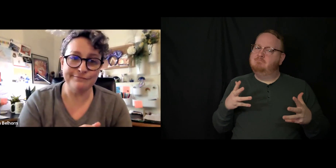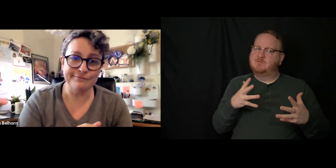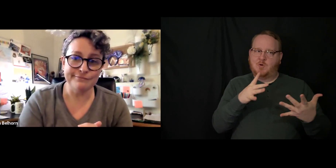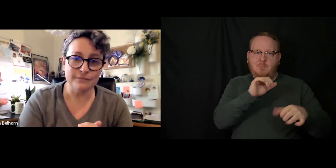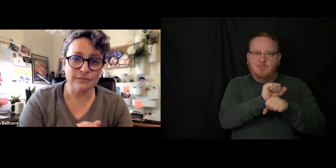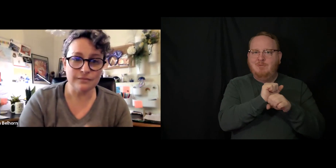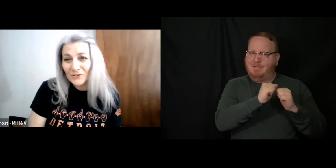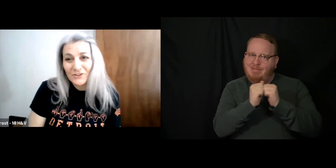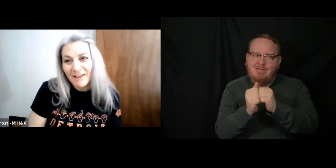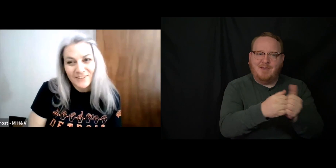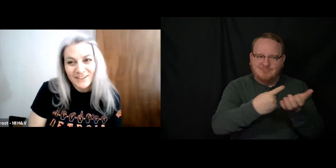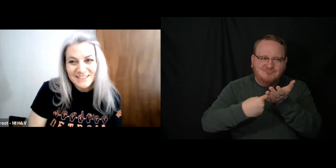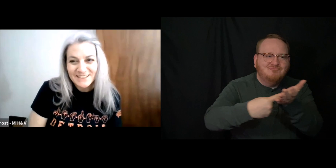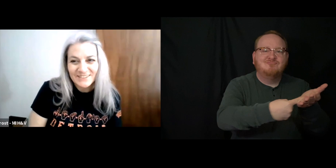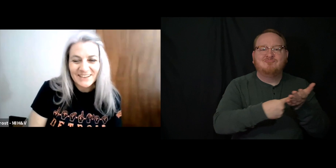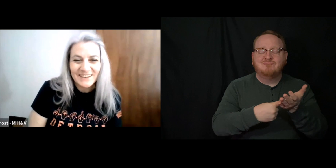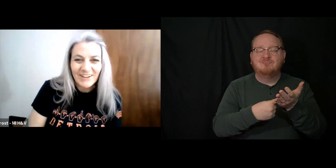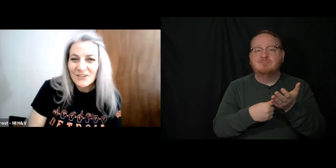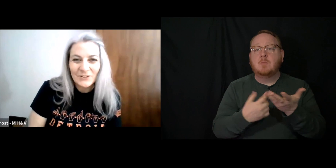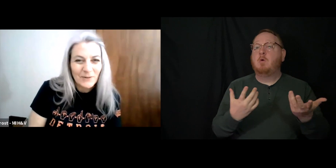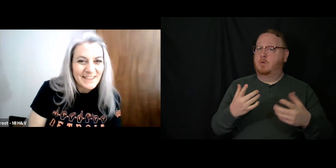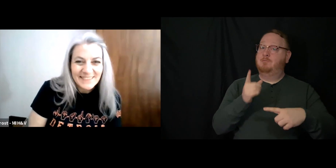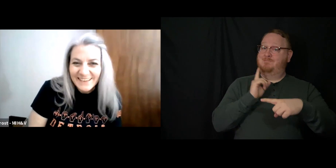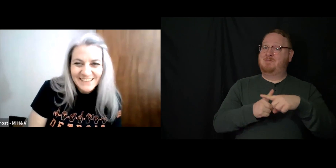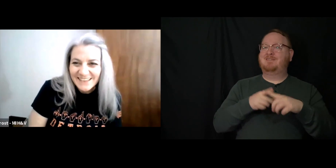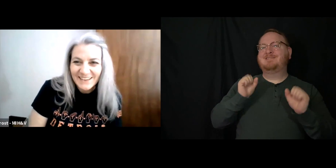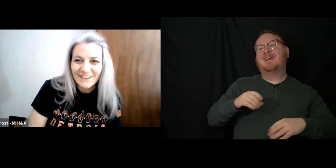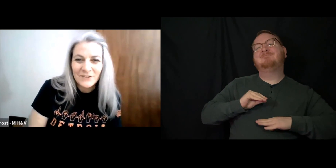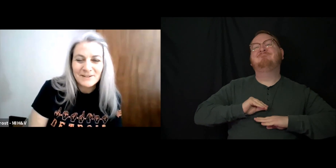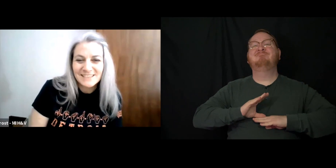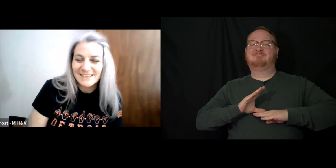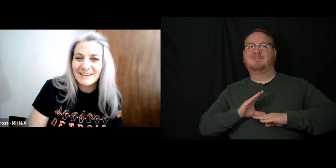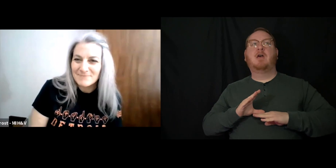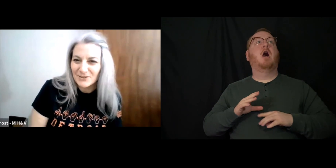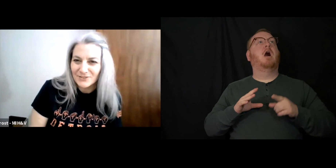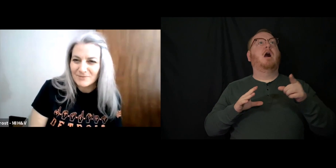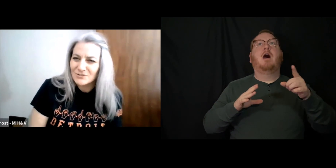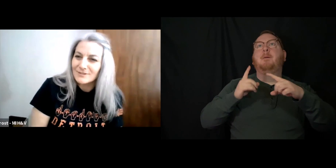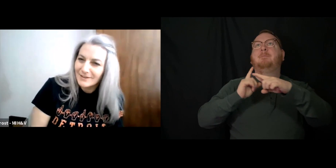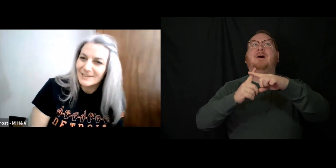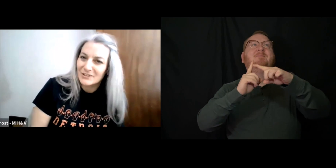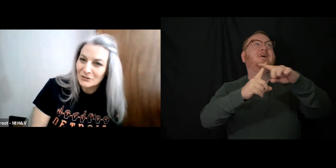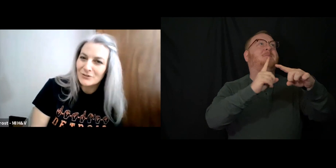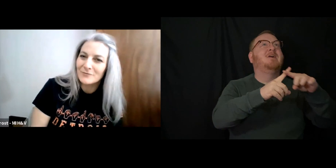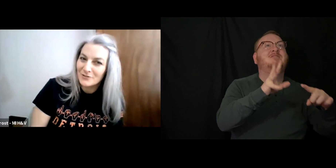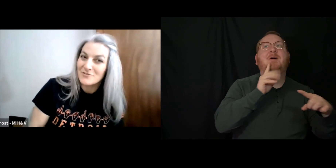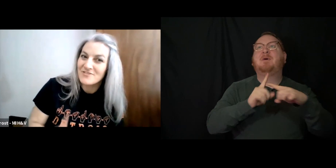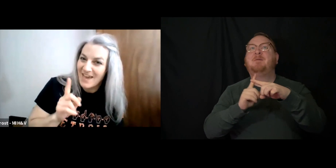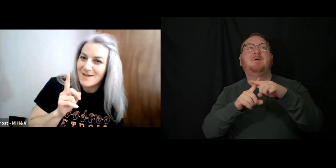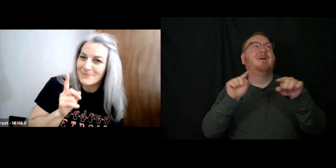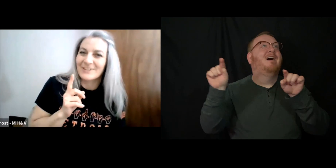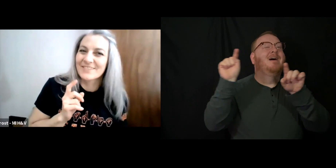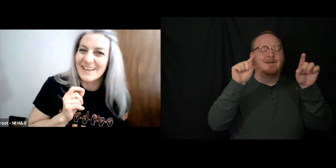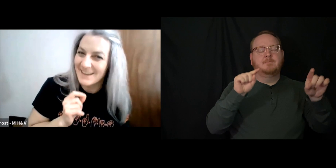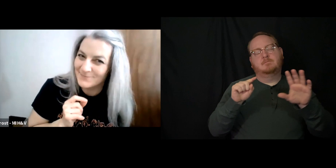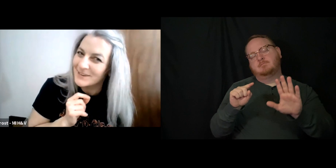Janel Frost: Yeah, it can build your confidence too to hear all the great things that everybody's saying about them because you really want to include them for that part of the IEP.